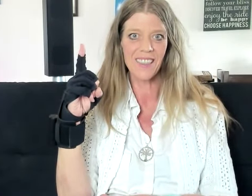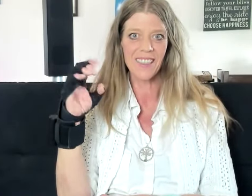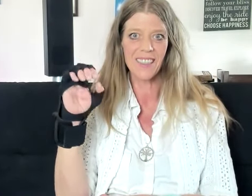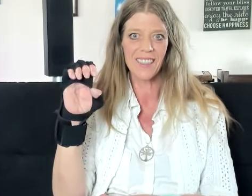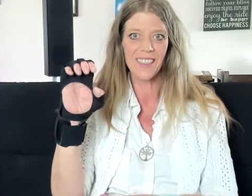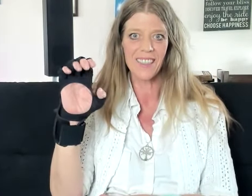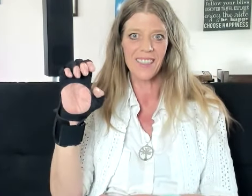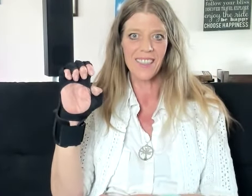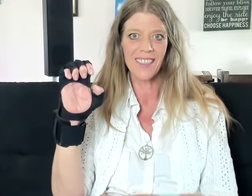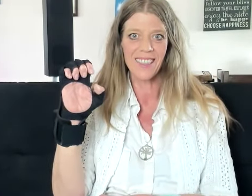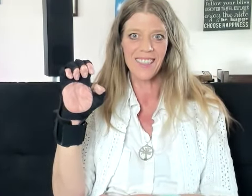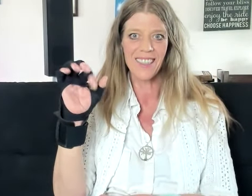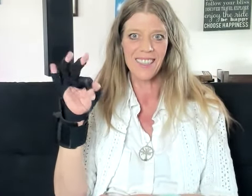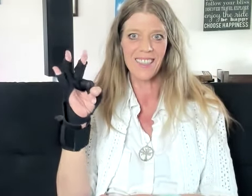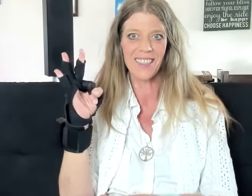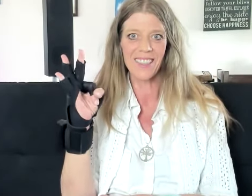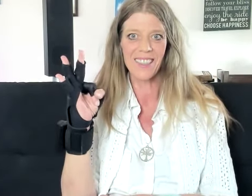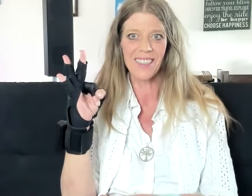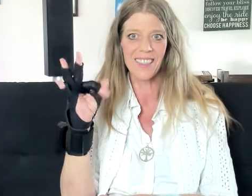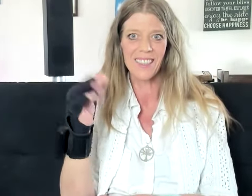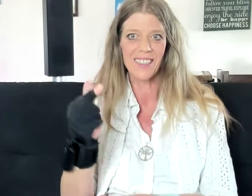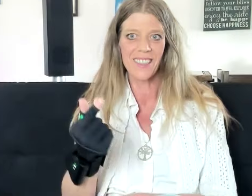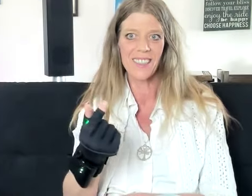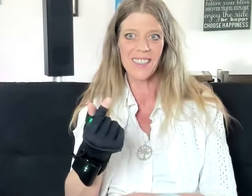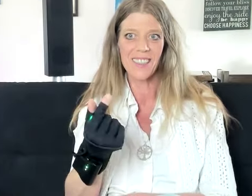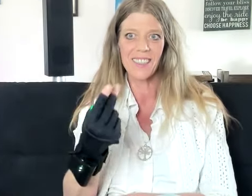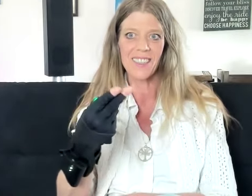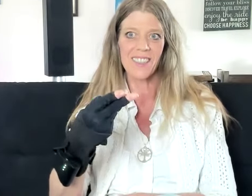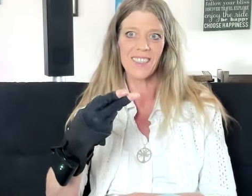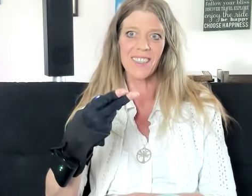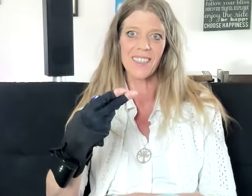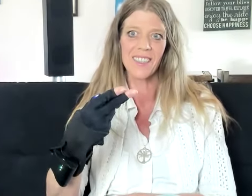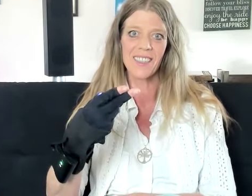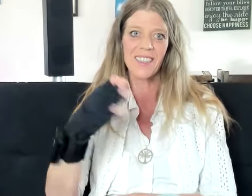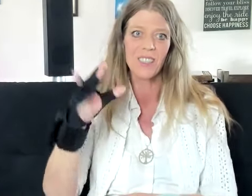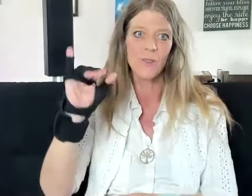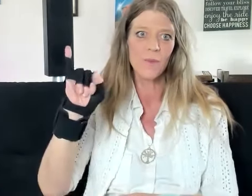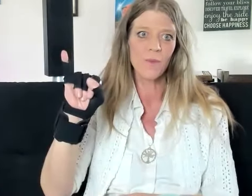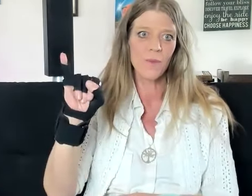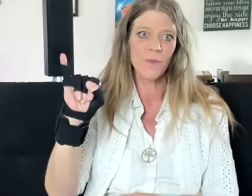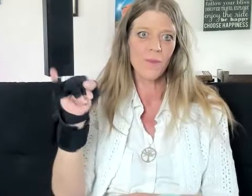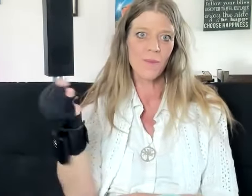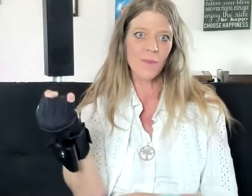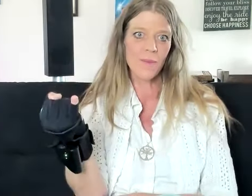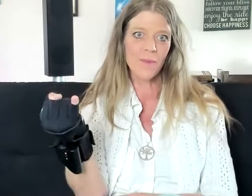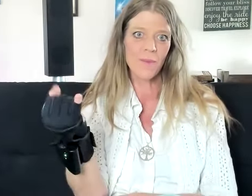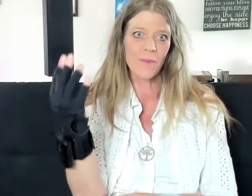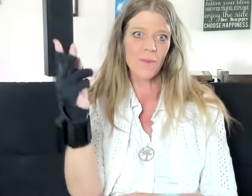D E F G H I J